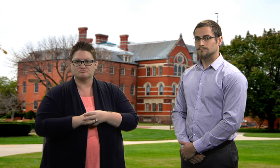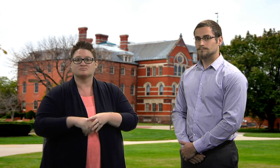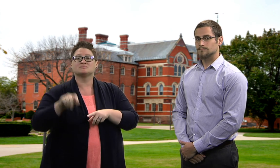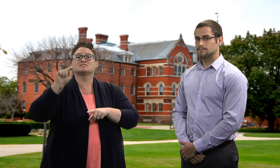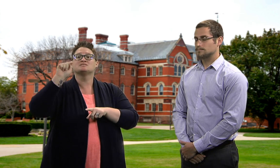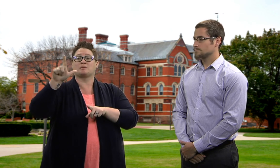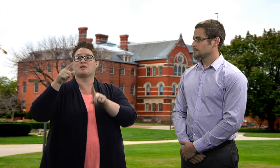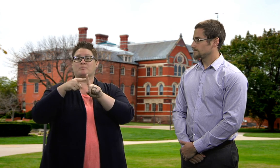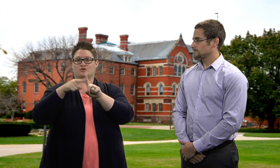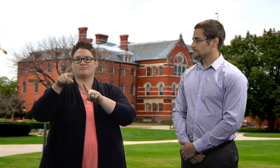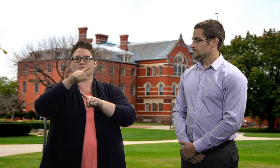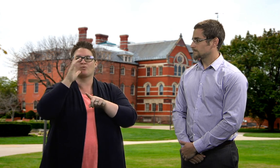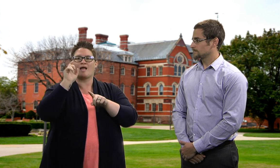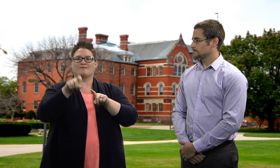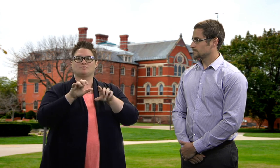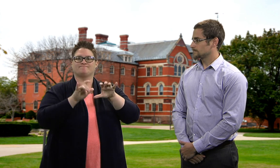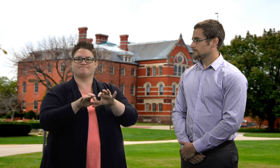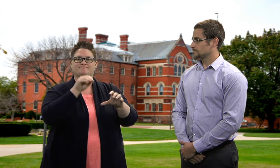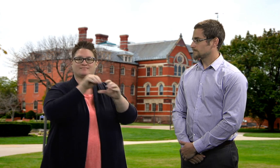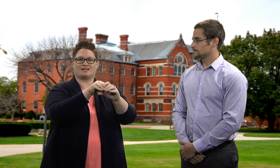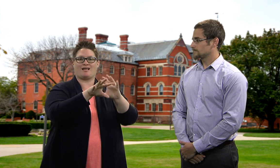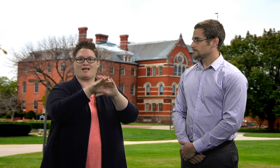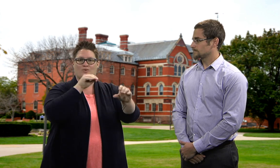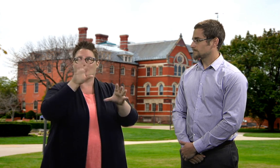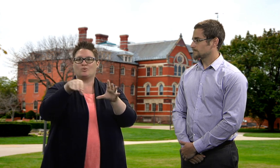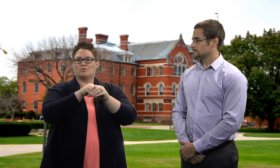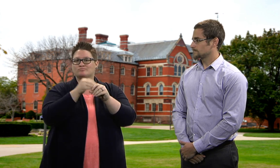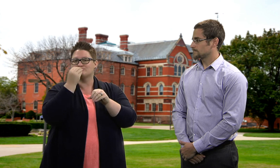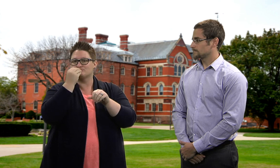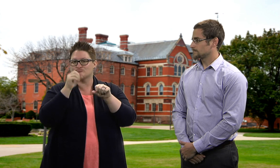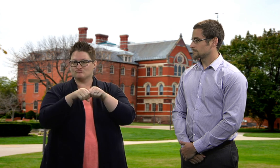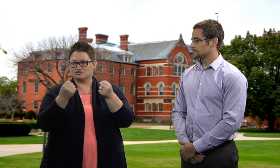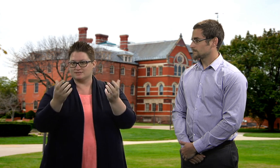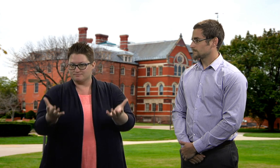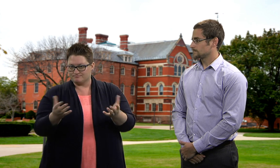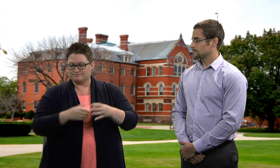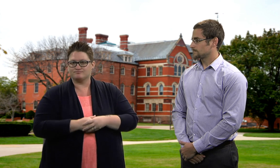With T&L, you would need to clock in and out, including during meal breaks.